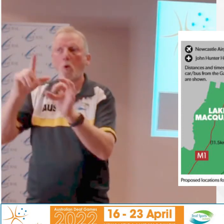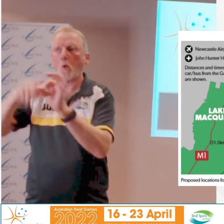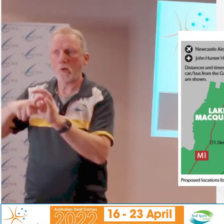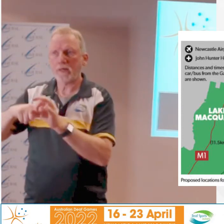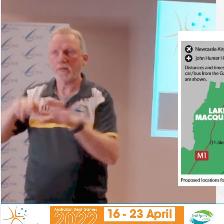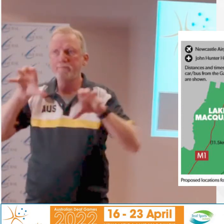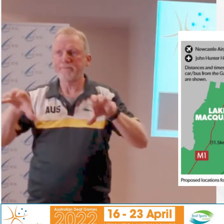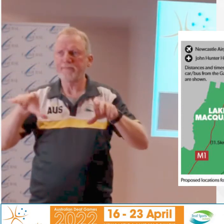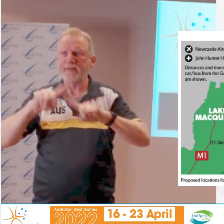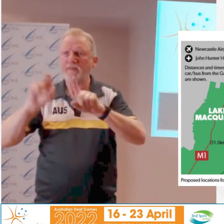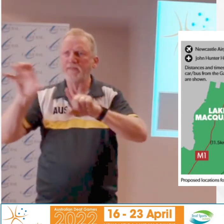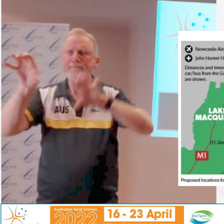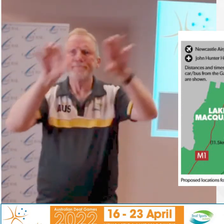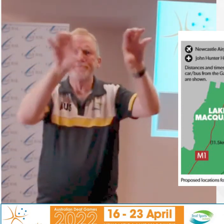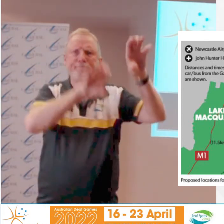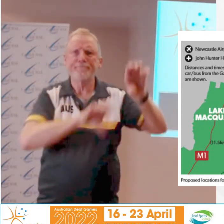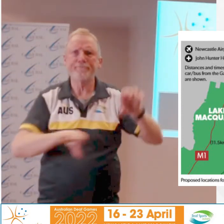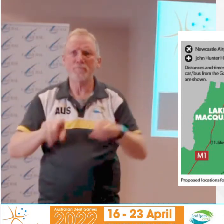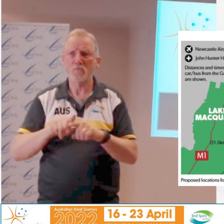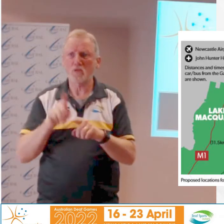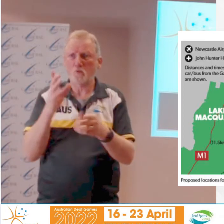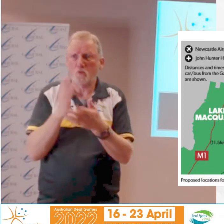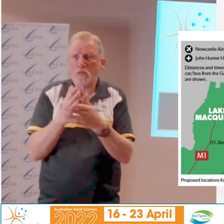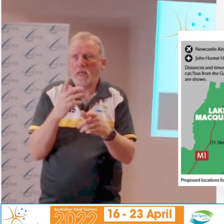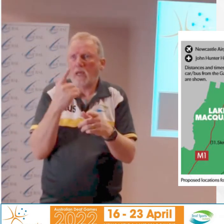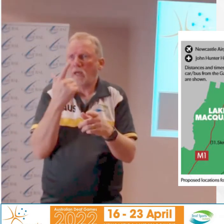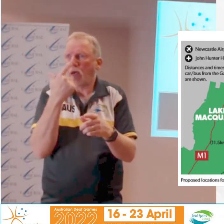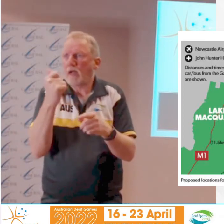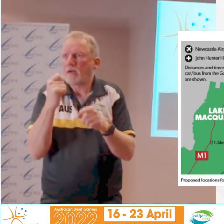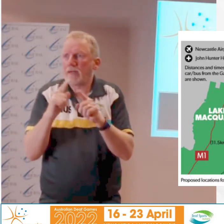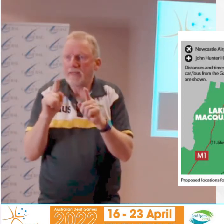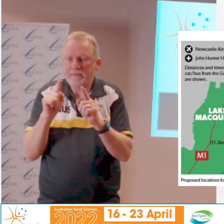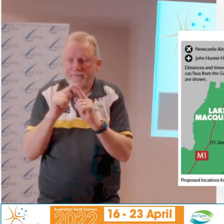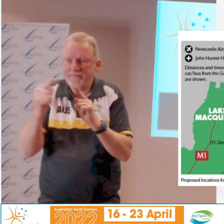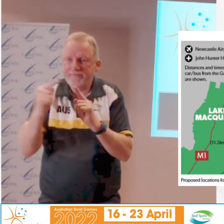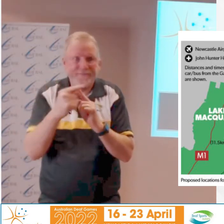but it's a map of Newcastle and Lake Macquarie and where the different venues are going to be